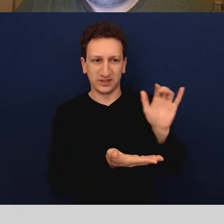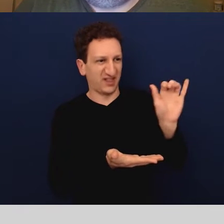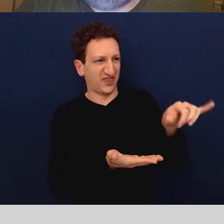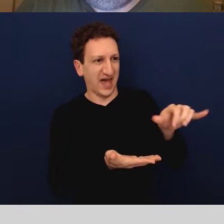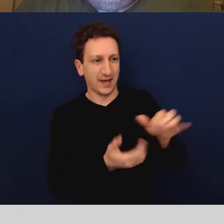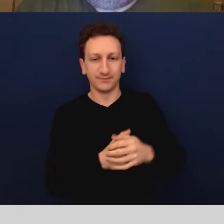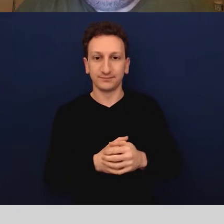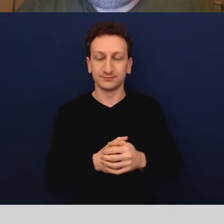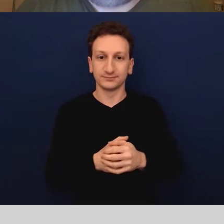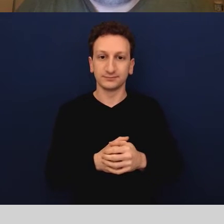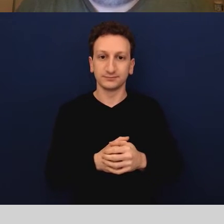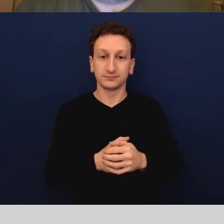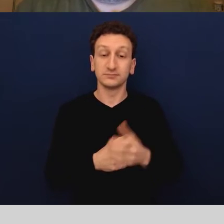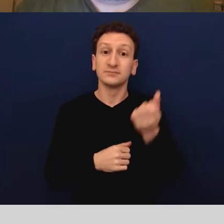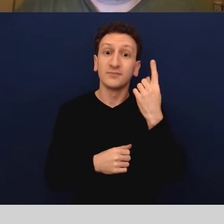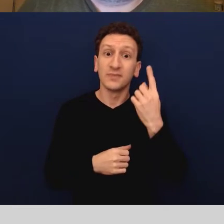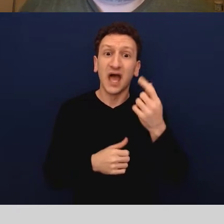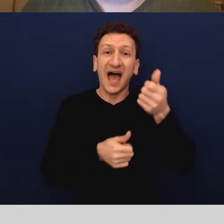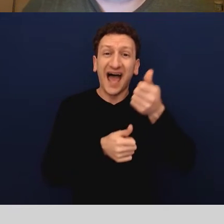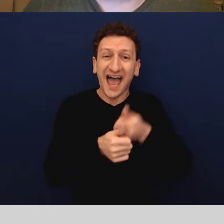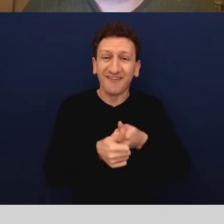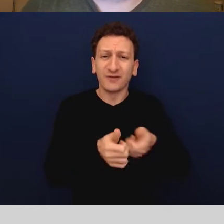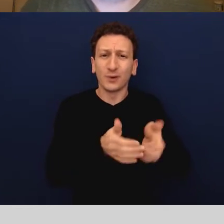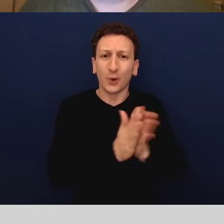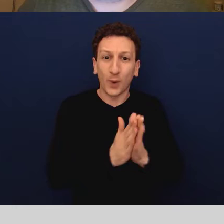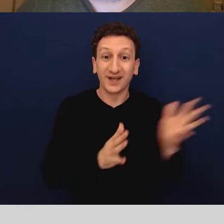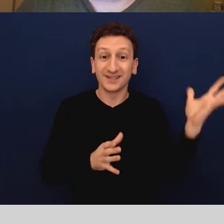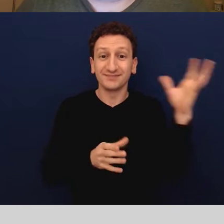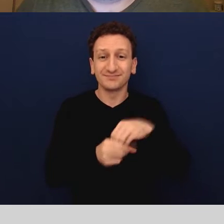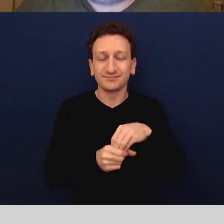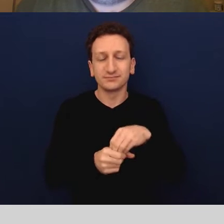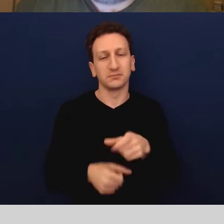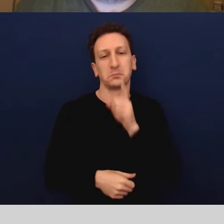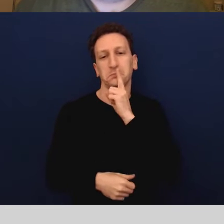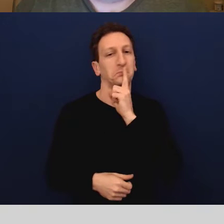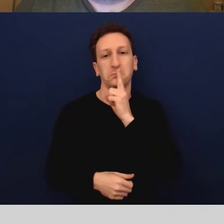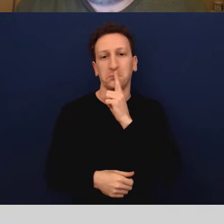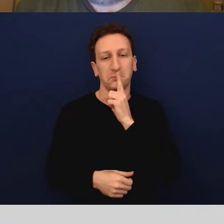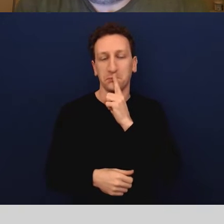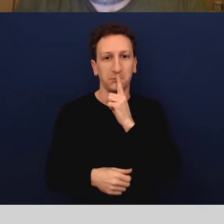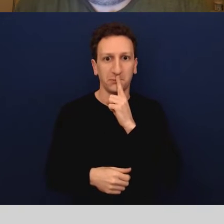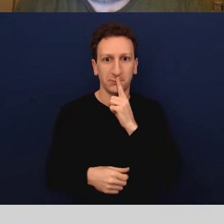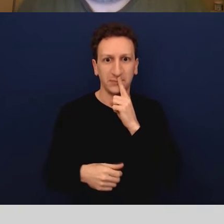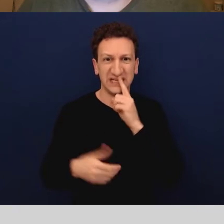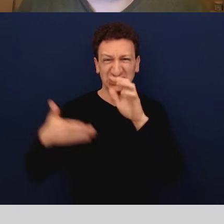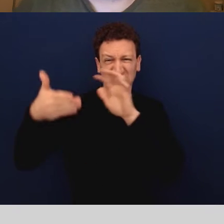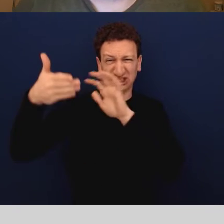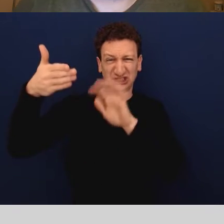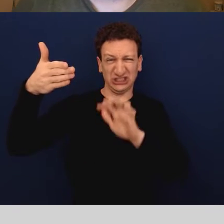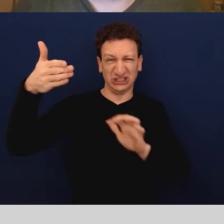This function doesn't implement everything they specify because if it did I would have known for it on a slide.